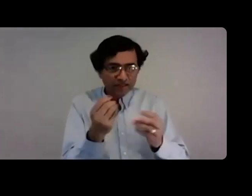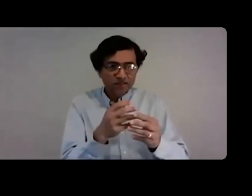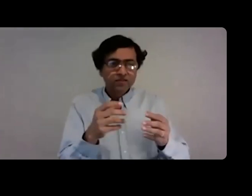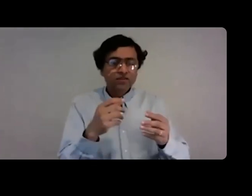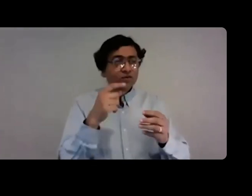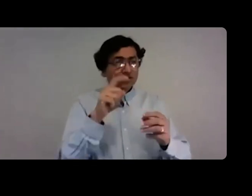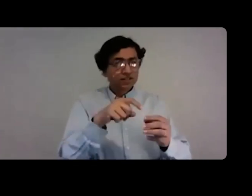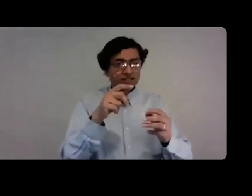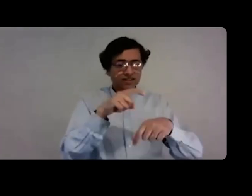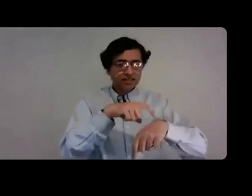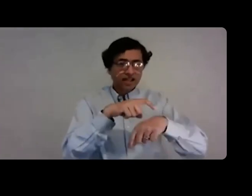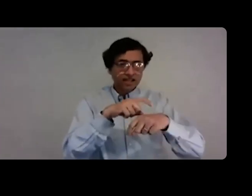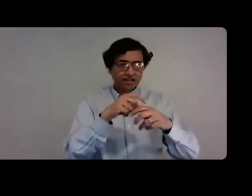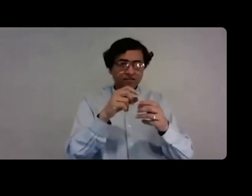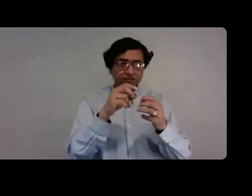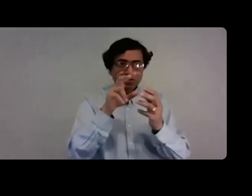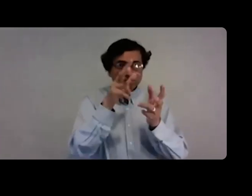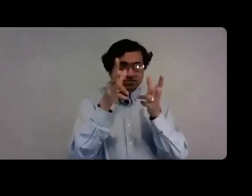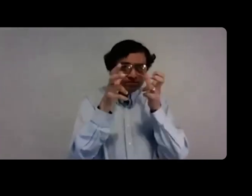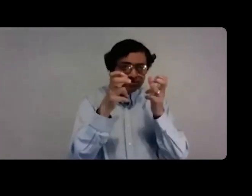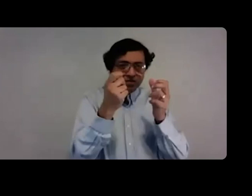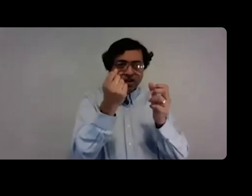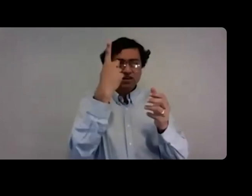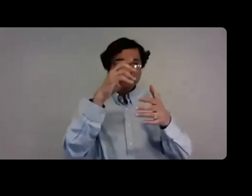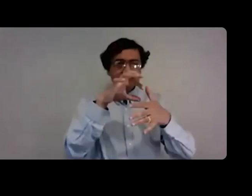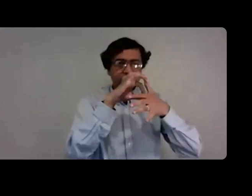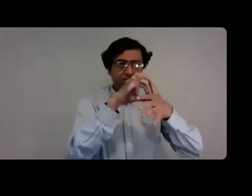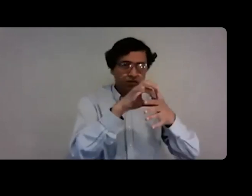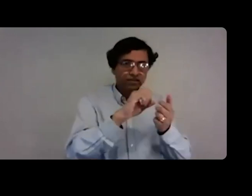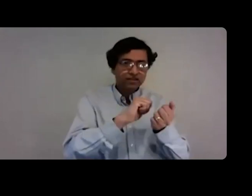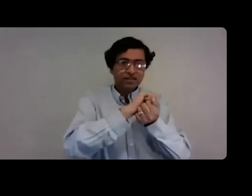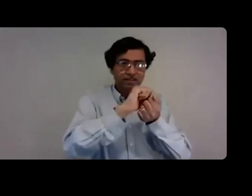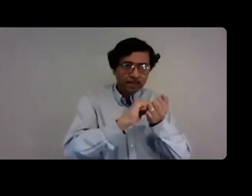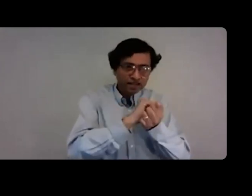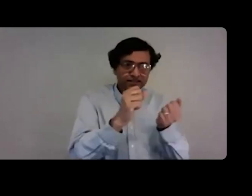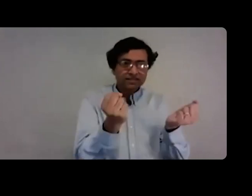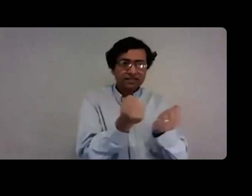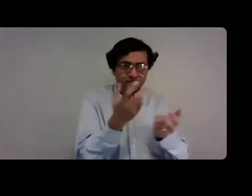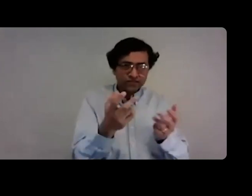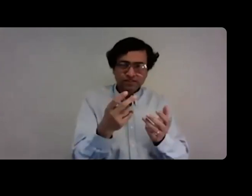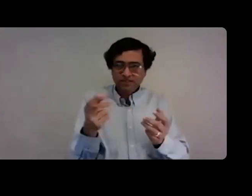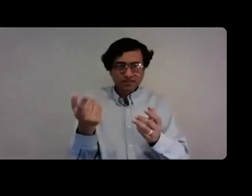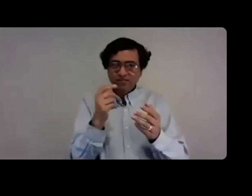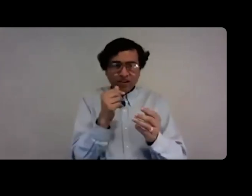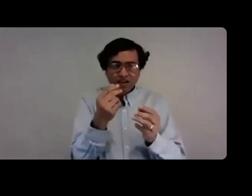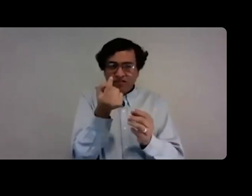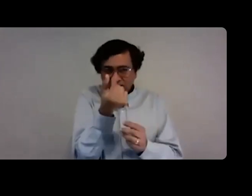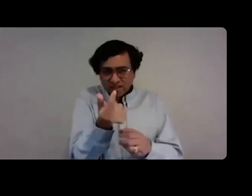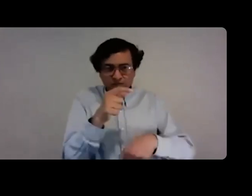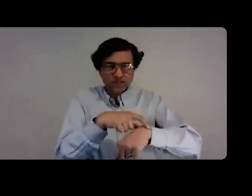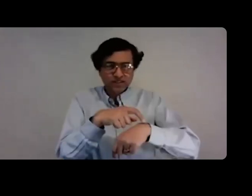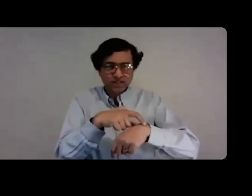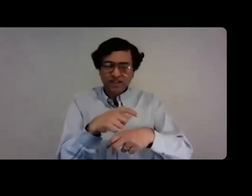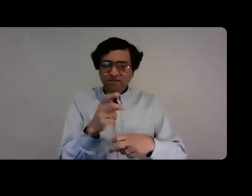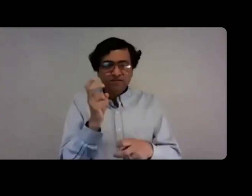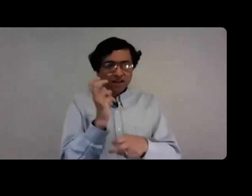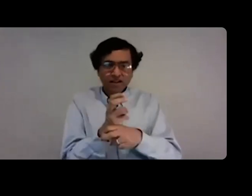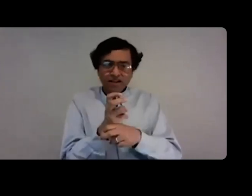We can imagine a math classroom where you take time to digest the content,